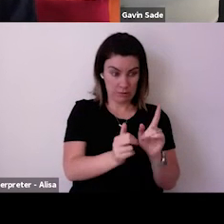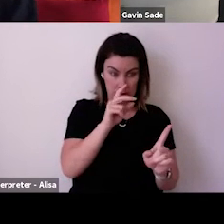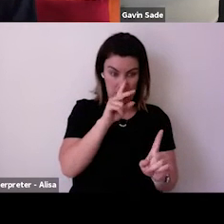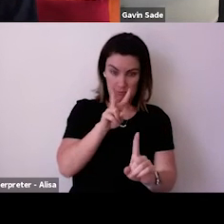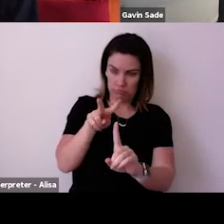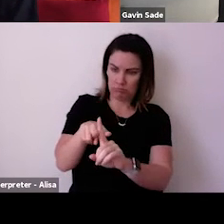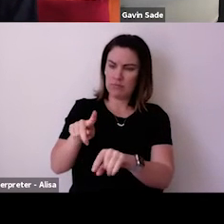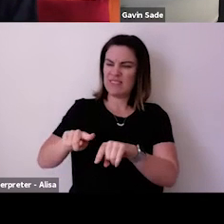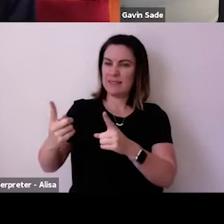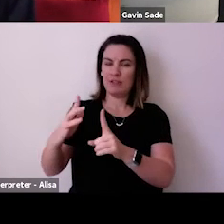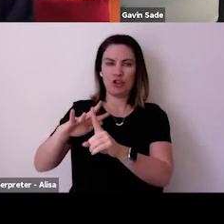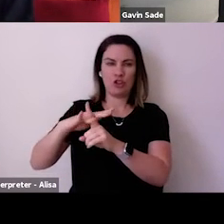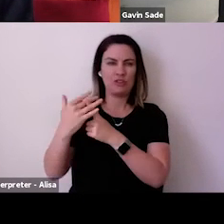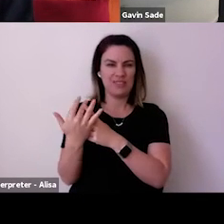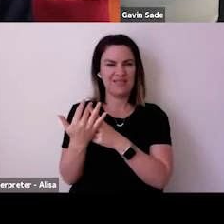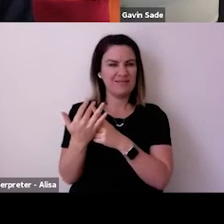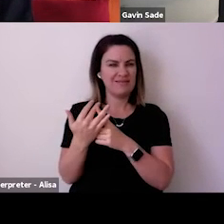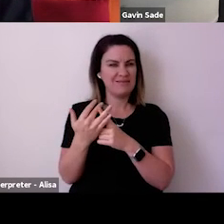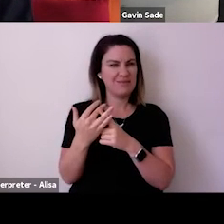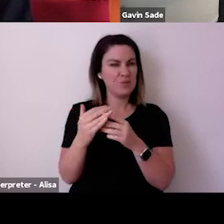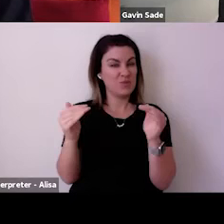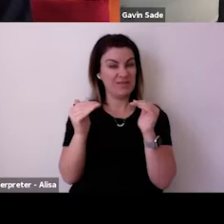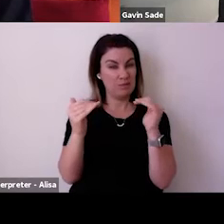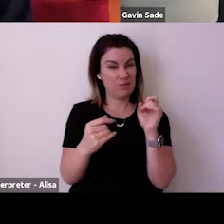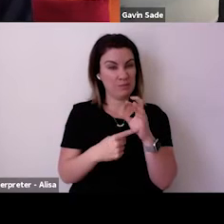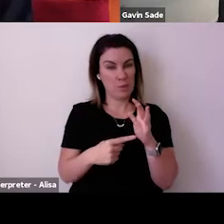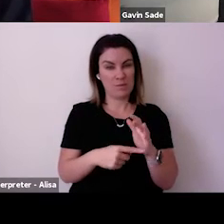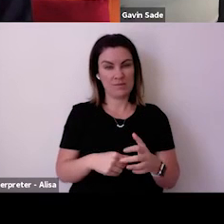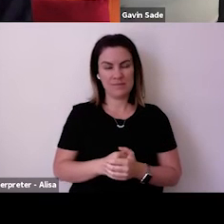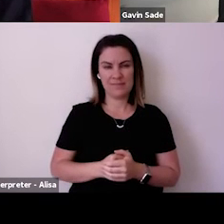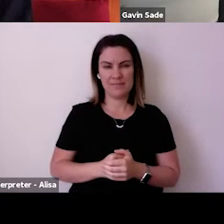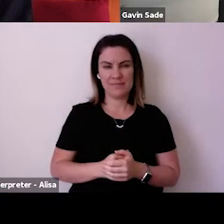We need to invest in both. The finding was students developed